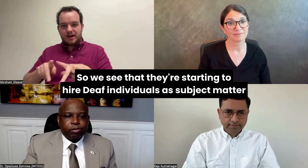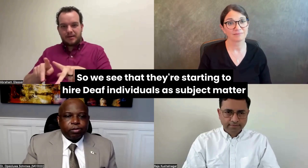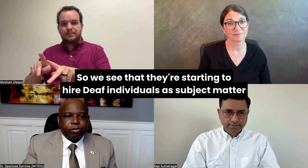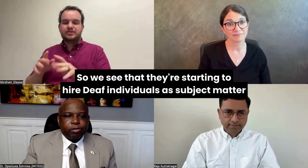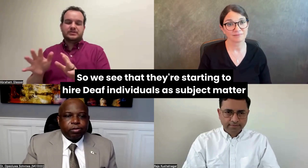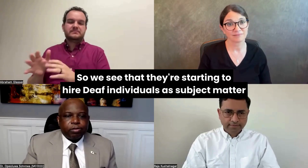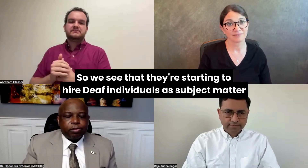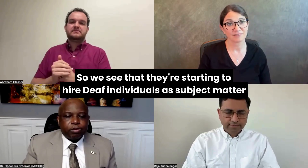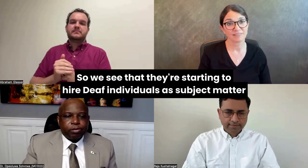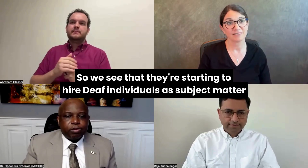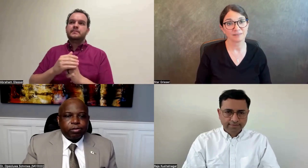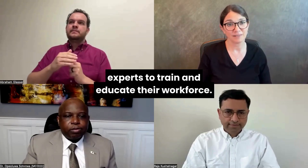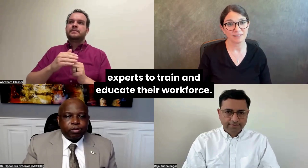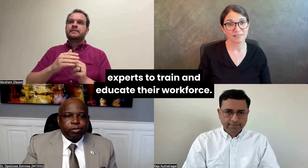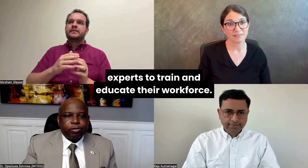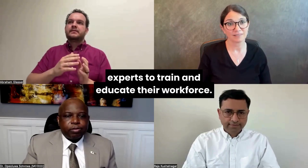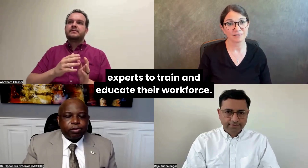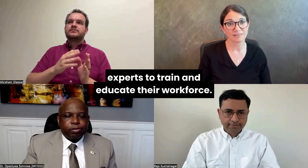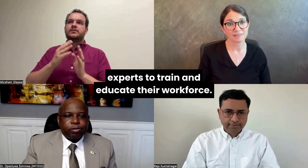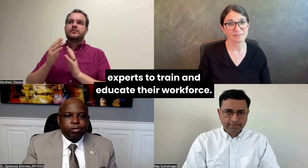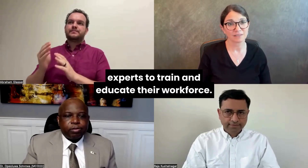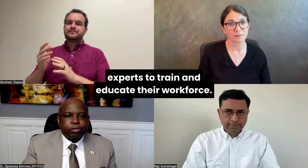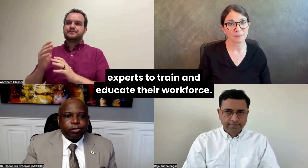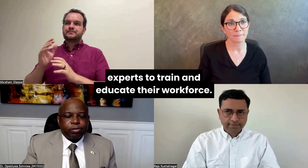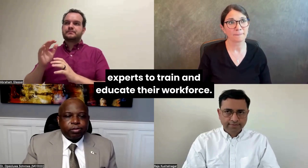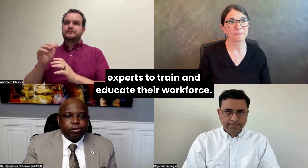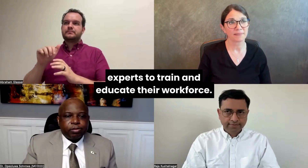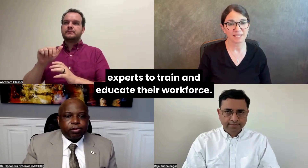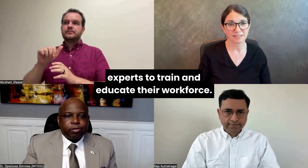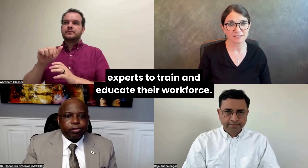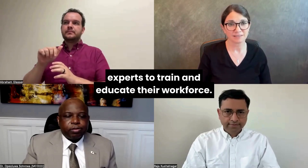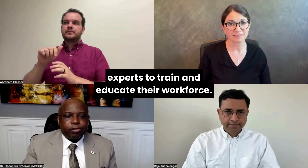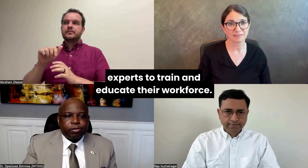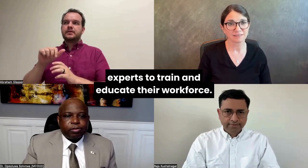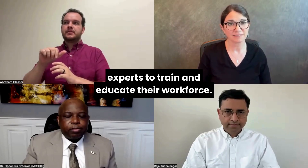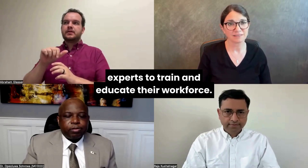experts to train and educate their workforce.